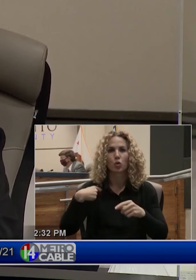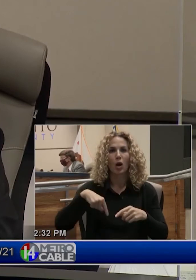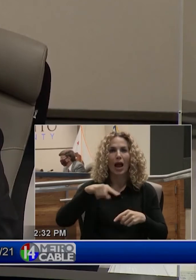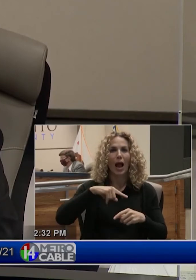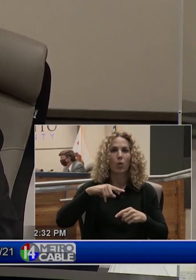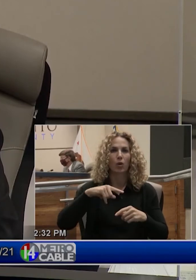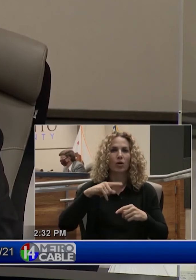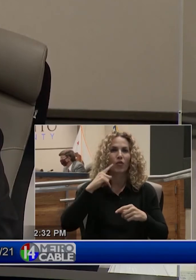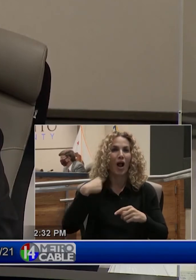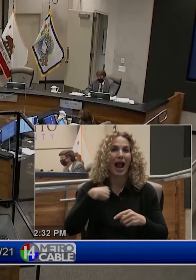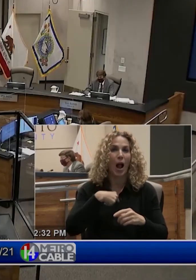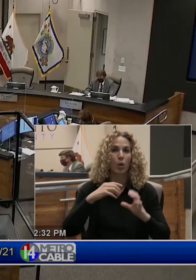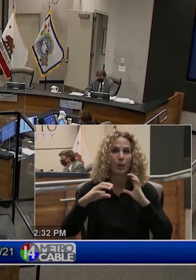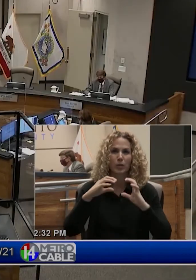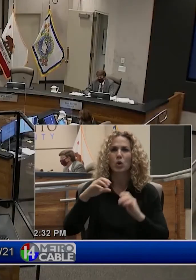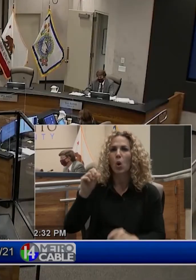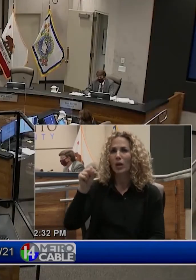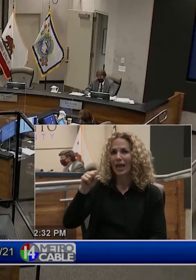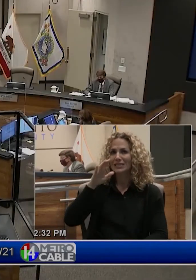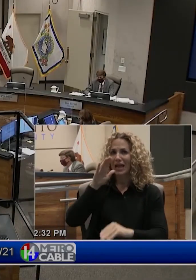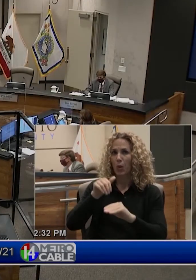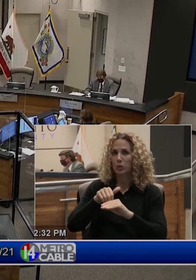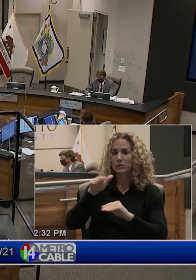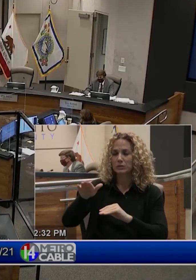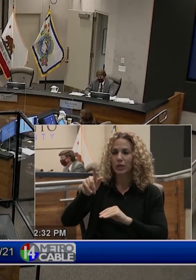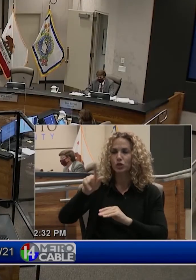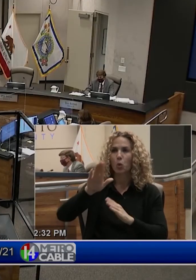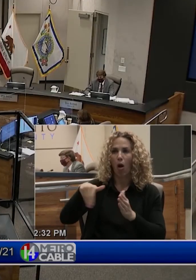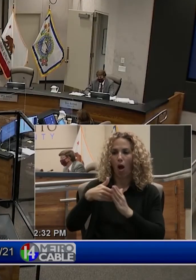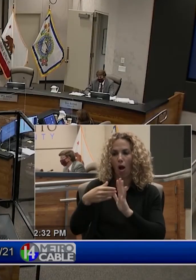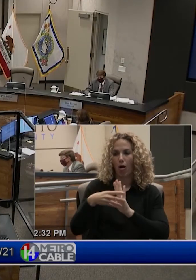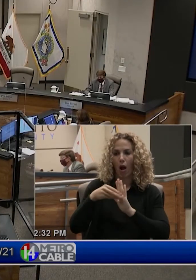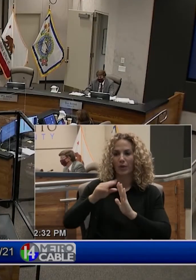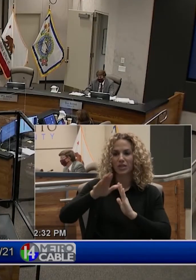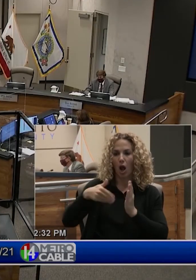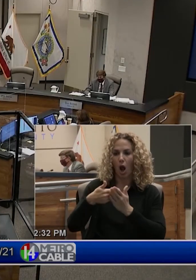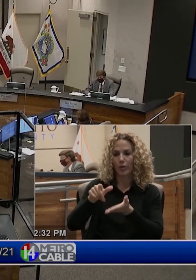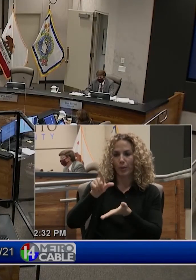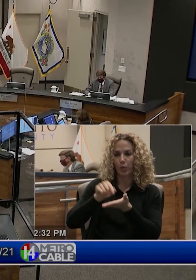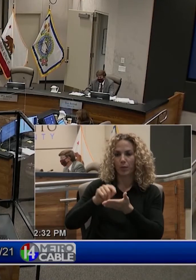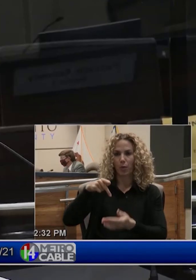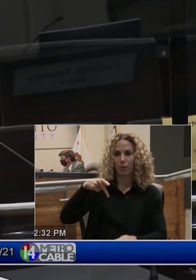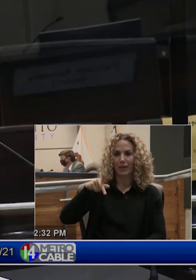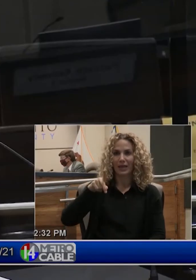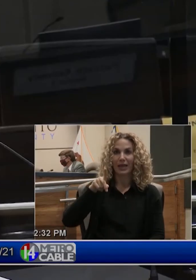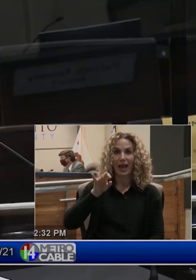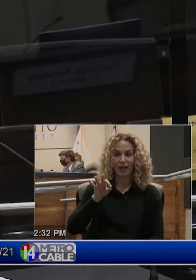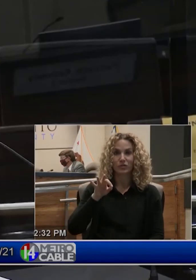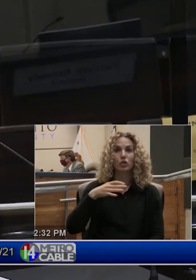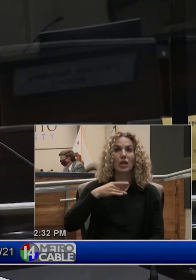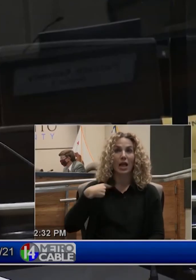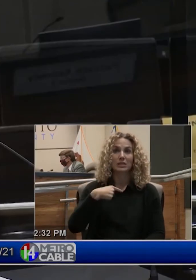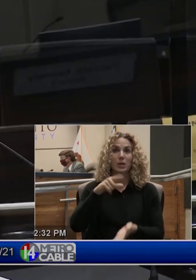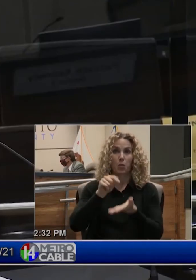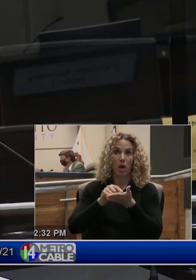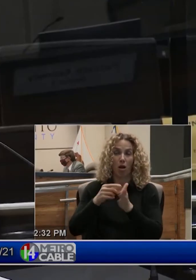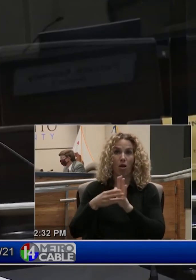COMMUNICATIONS? . >> ABSOLUTELY I'LL SEND YOU ABSOLUTELY I'LL SEND YOU COPIES OF PRINTABLE PDFs AND TO COPIES OF PRINTABLE PDFs AND TO BRING THOSE FOR YOU, WE CAN DO